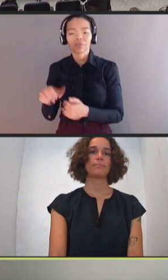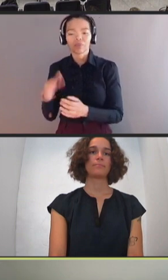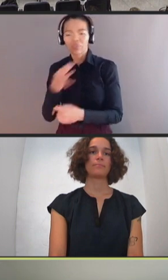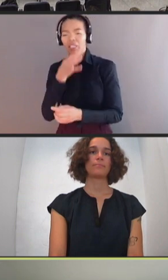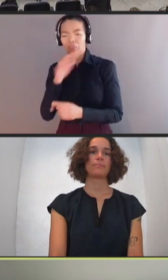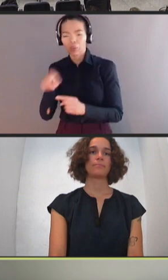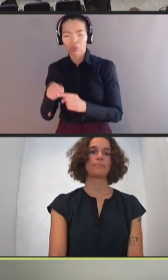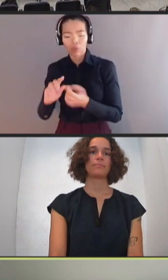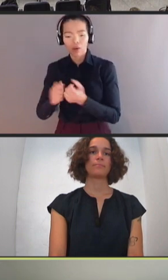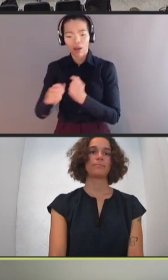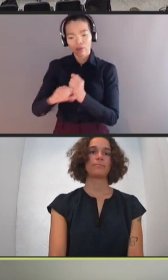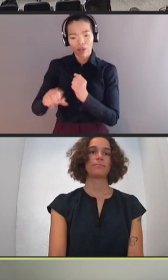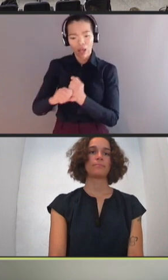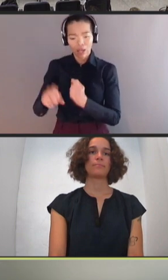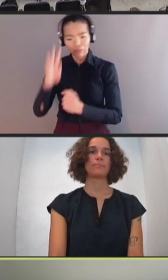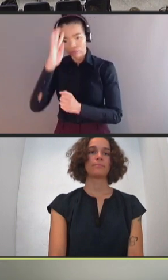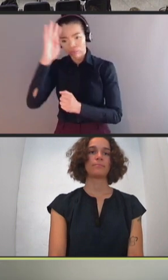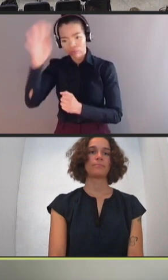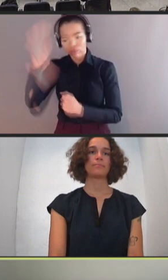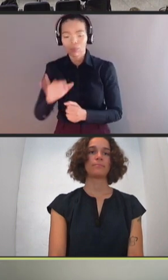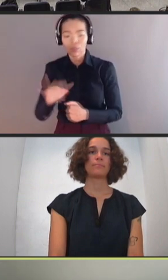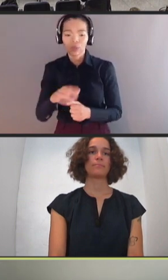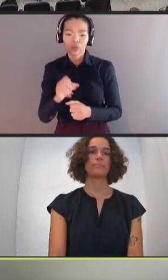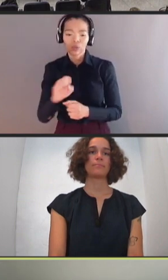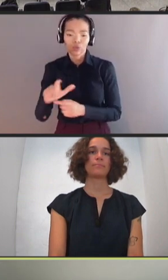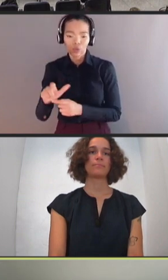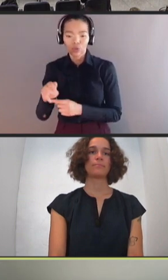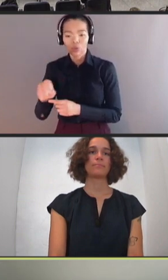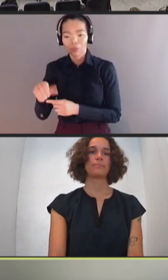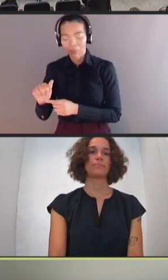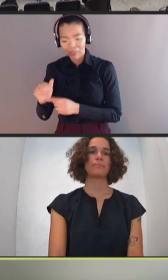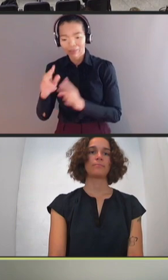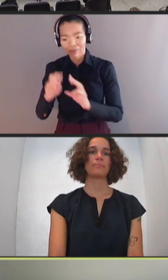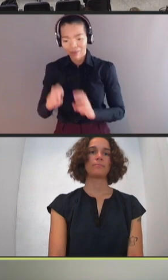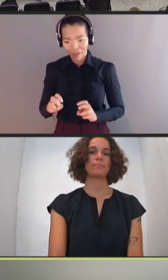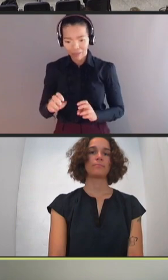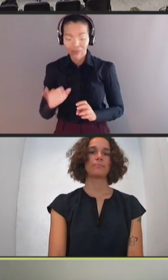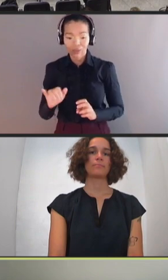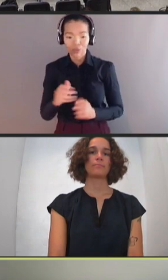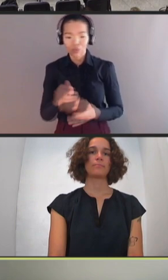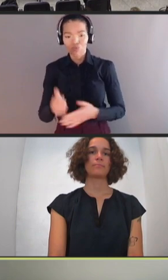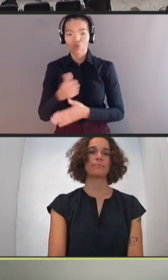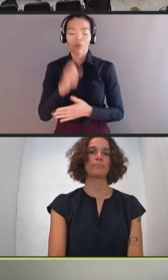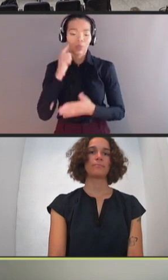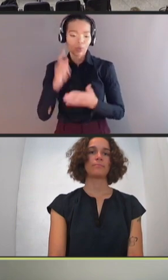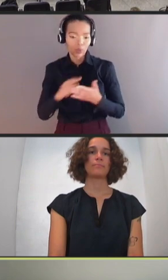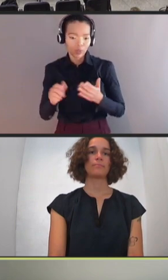listening, and social media analysis. And we also did primary research with our campaign audiences.